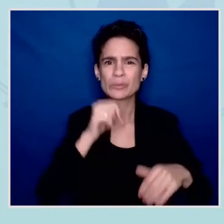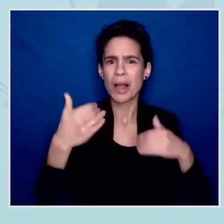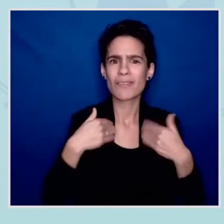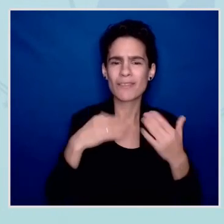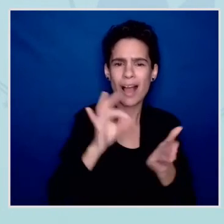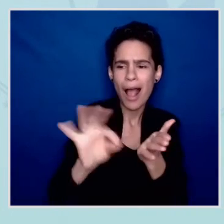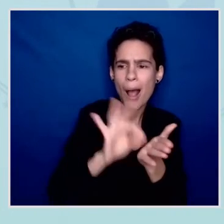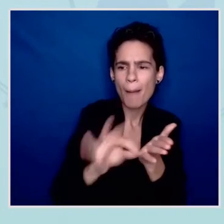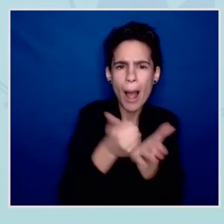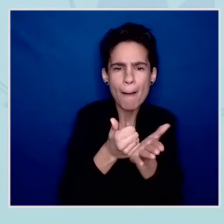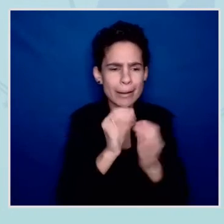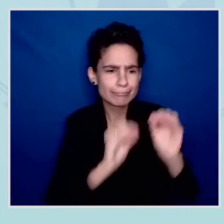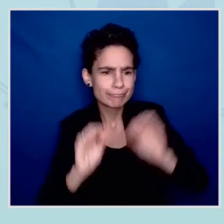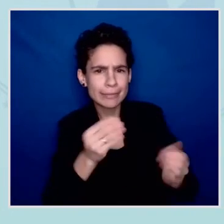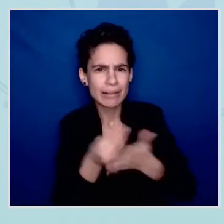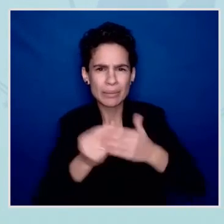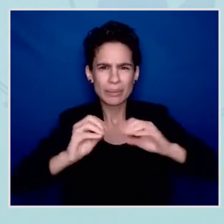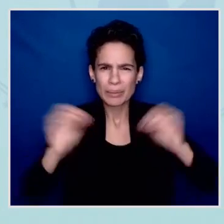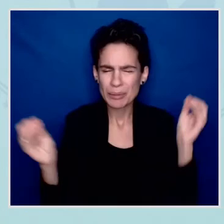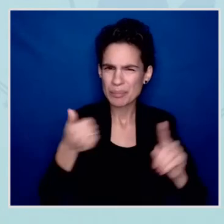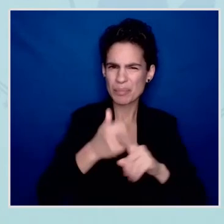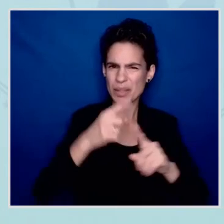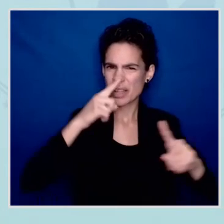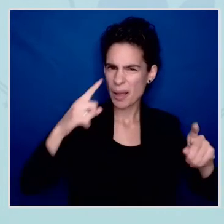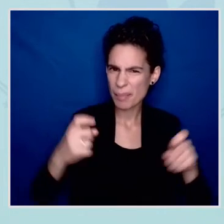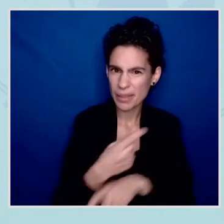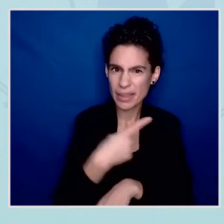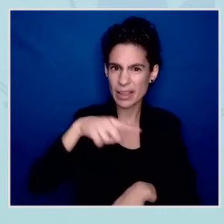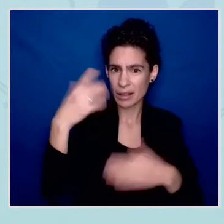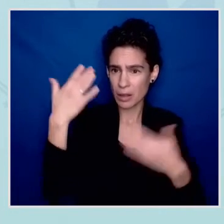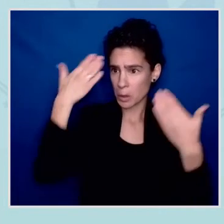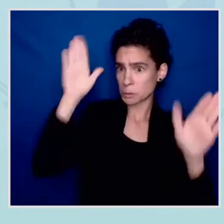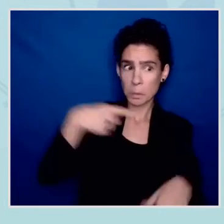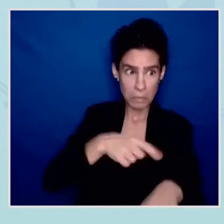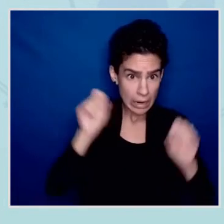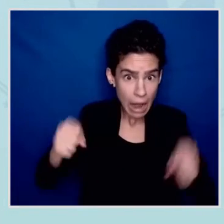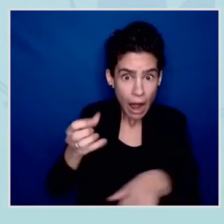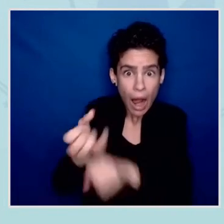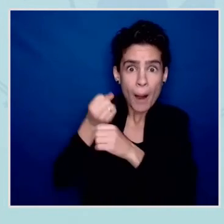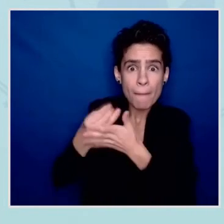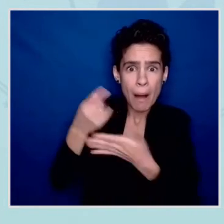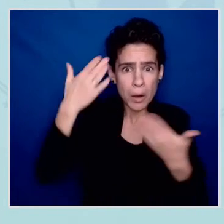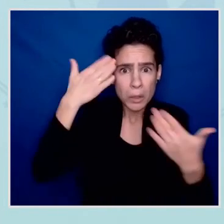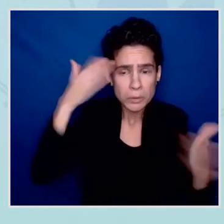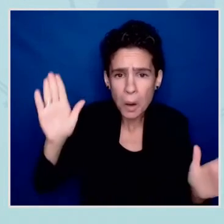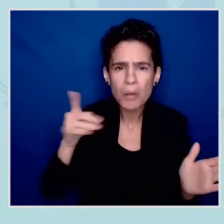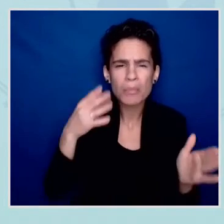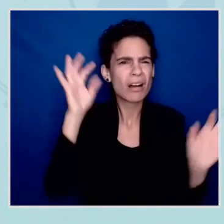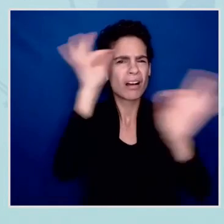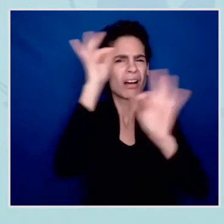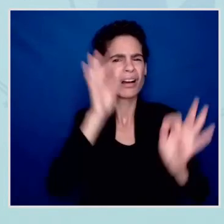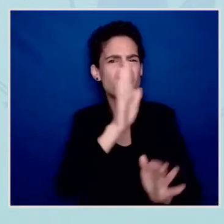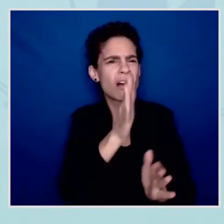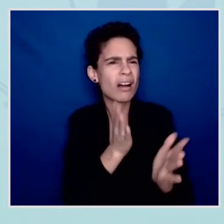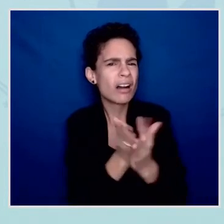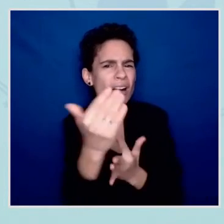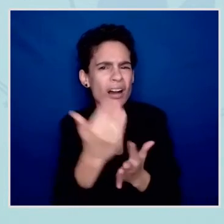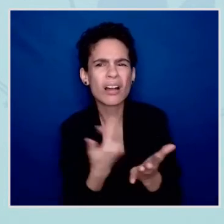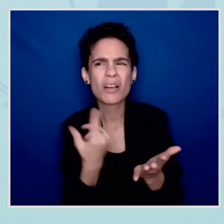CAN'T PICK UP THE PHONE AND CALL THE BANKER, WHO DOESN'T HAVE A LAWYER, AN ACCOUNTANT,